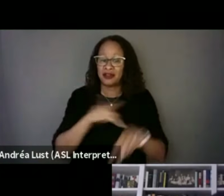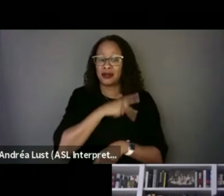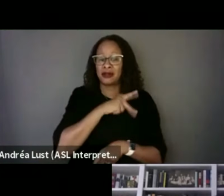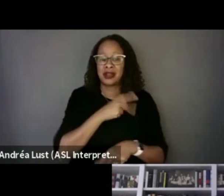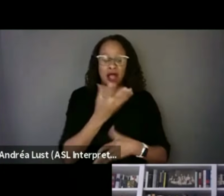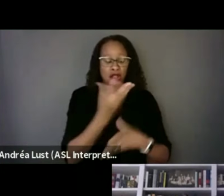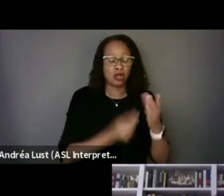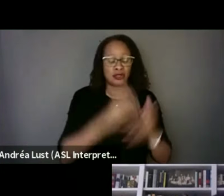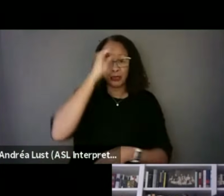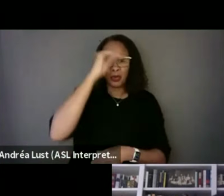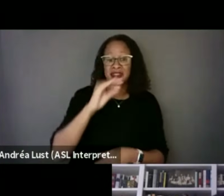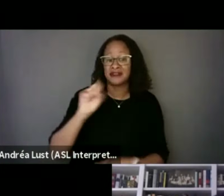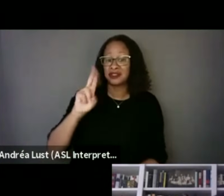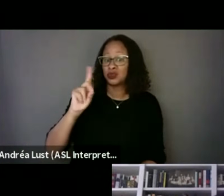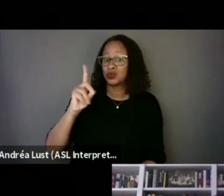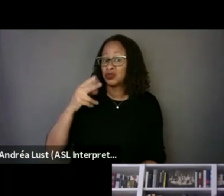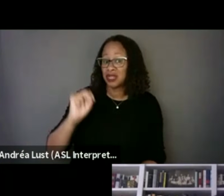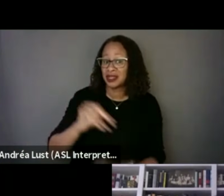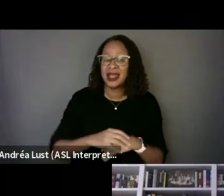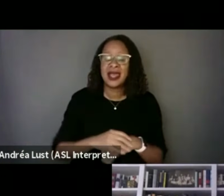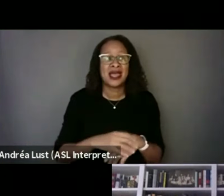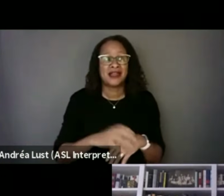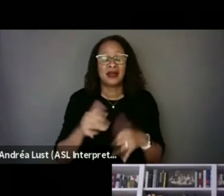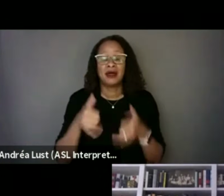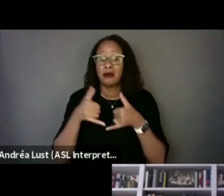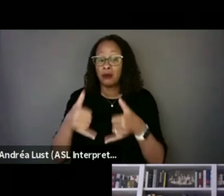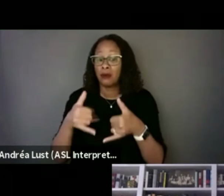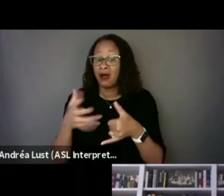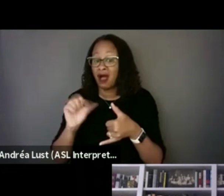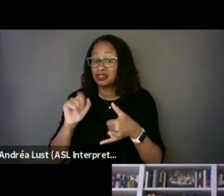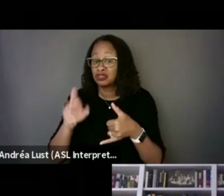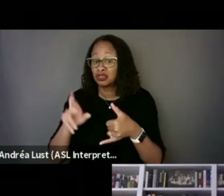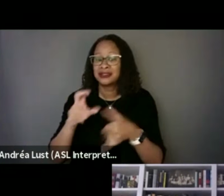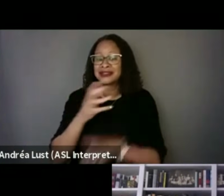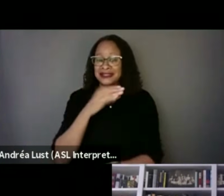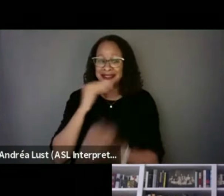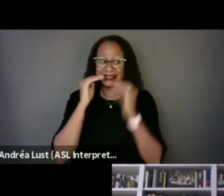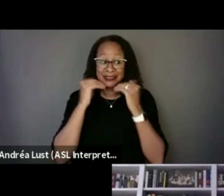and the Oscar winning "Smile Pinki". Where did you even begin with "Simple As Water".